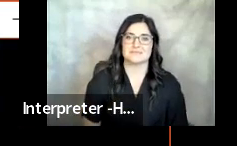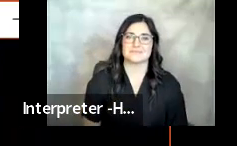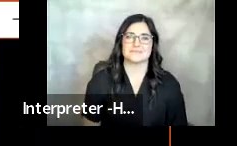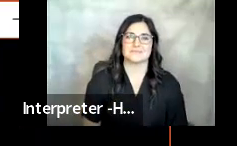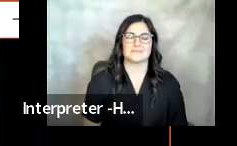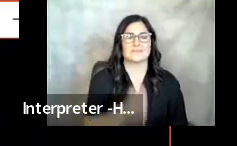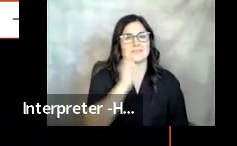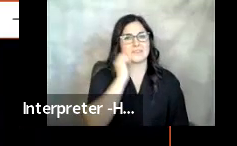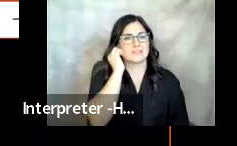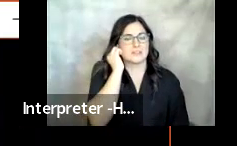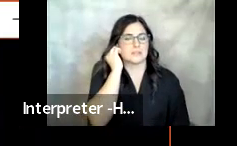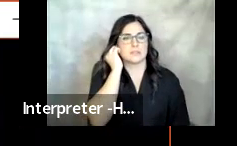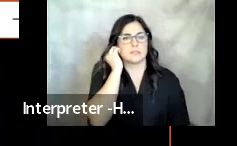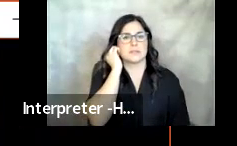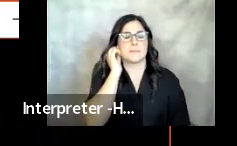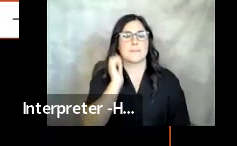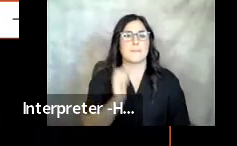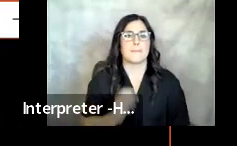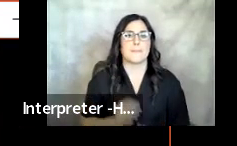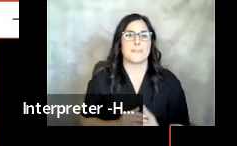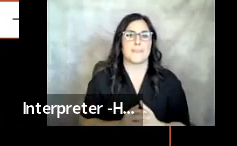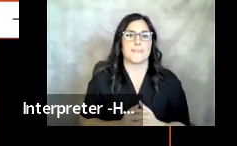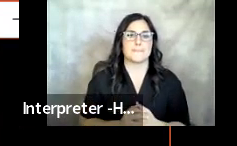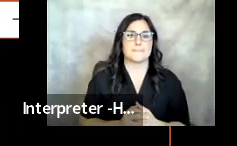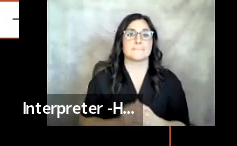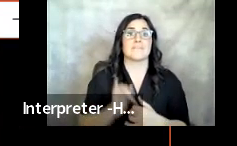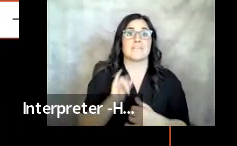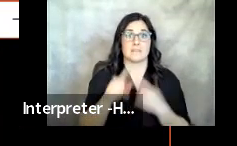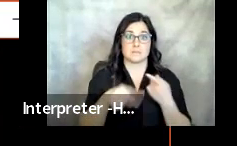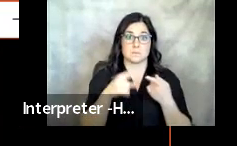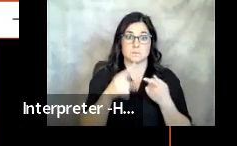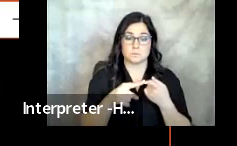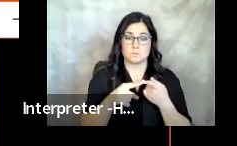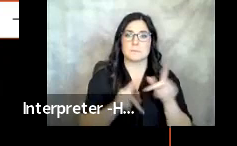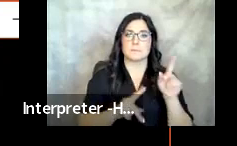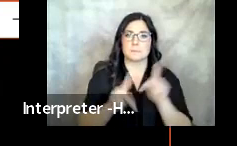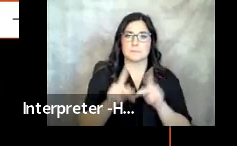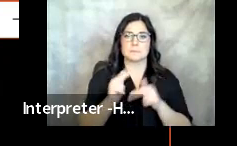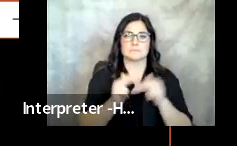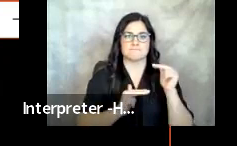And it's at this time, this is when people built all of those monuments,